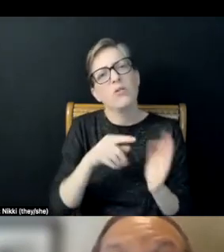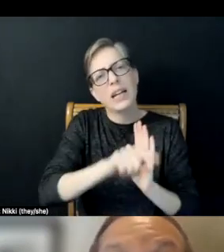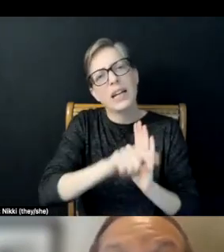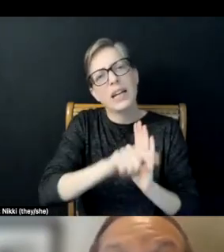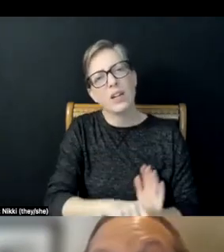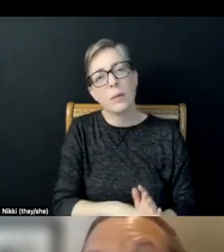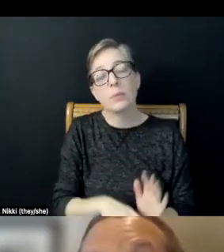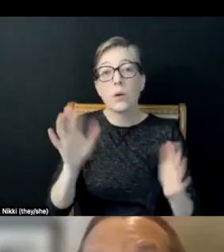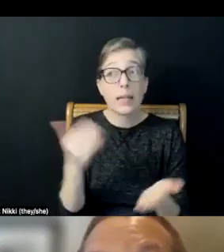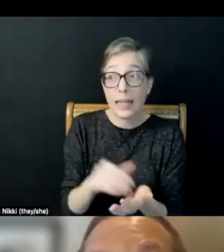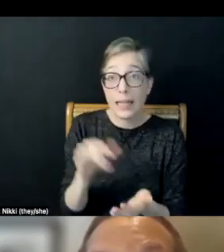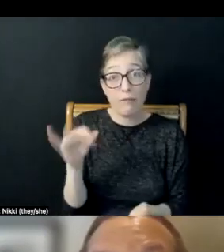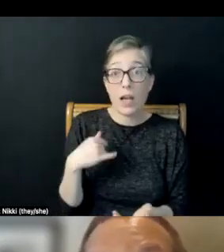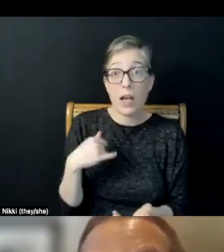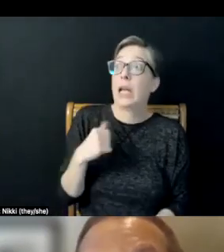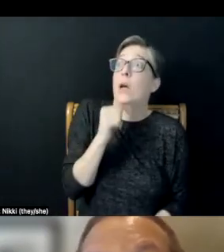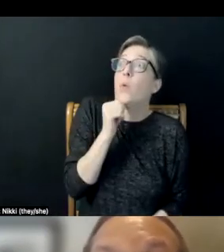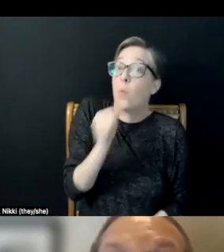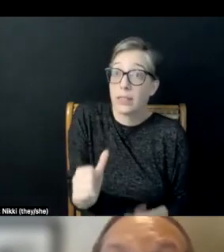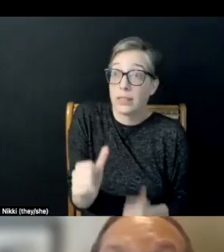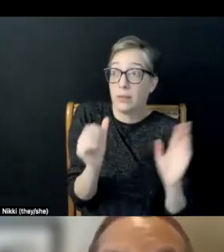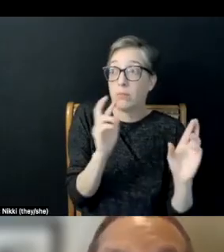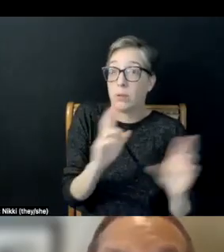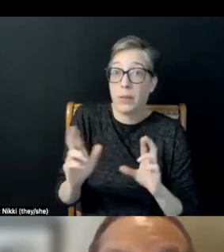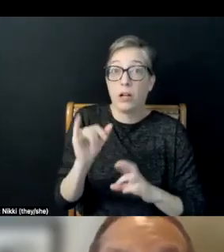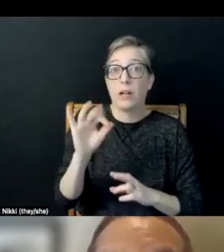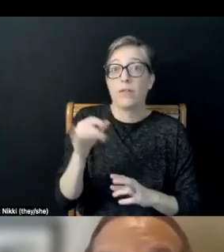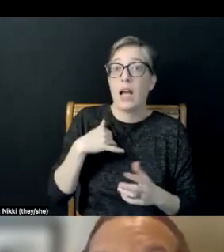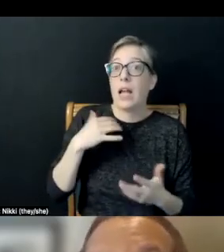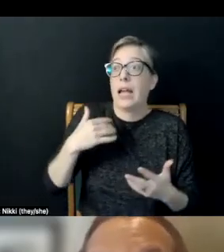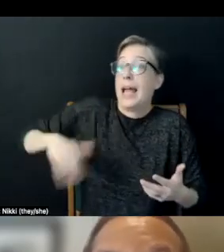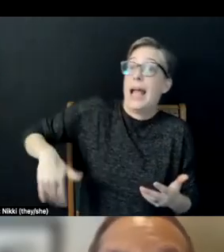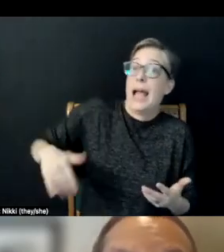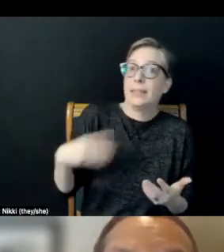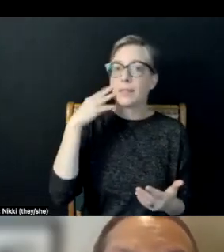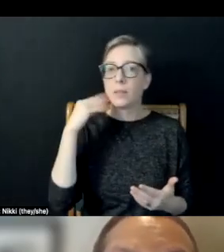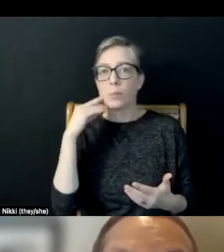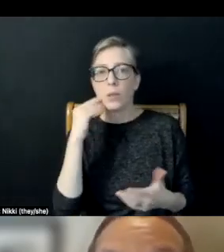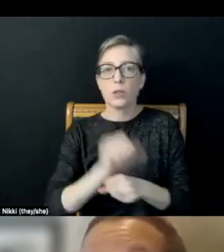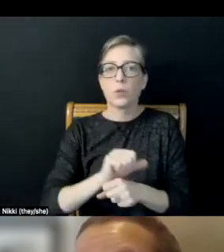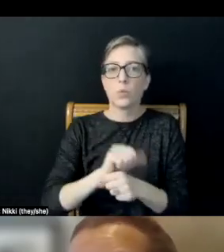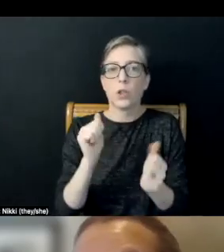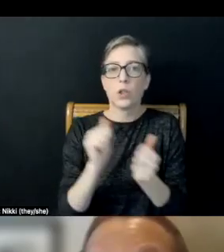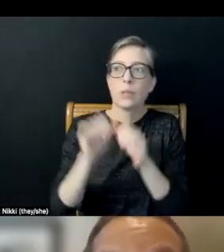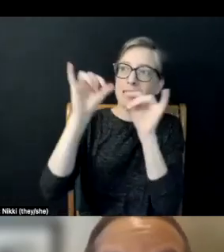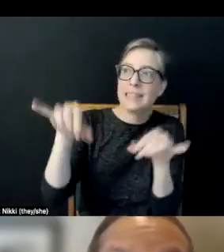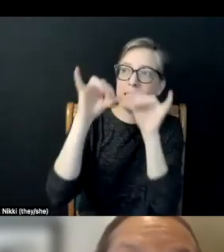if I didn't understand my personal rights as a person, I would have been directed and my son and my wife